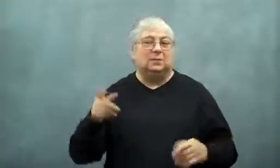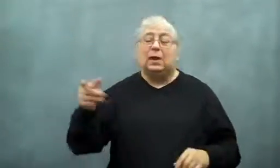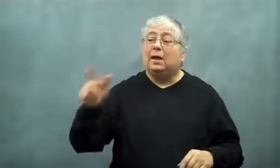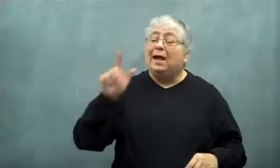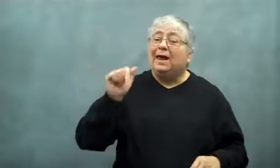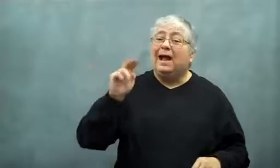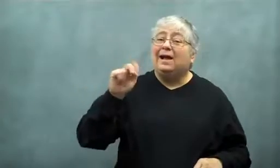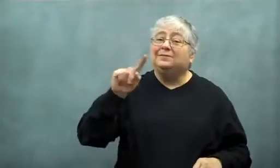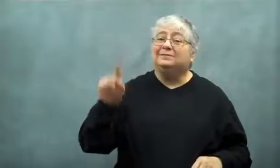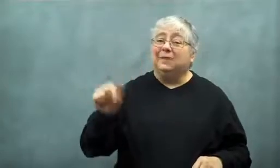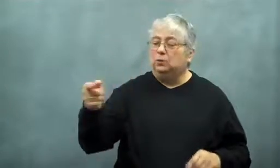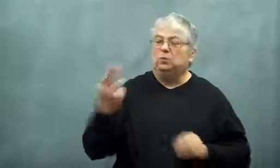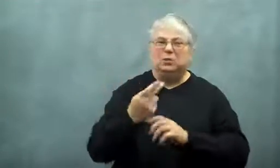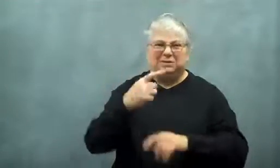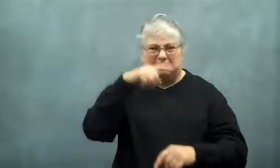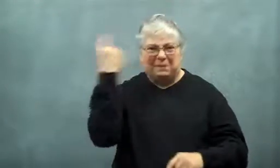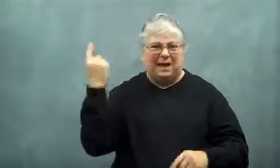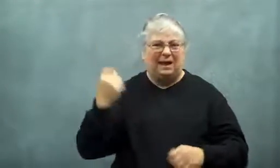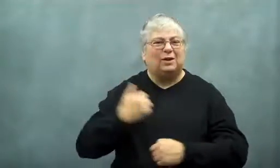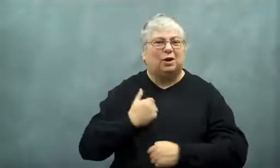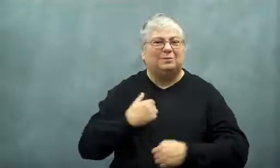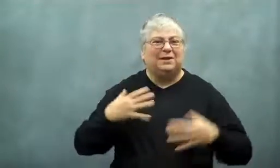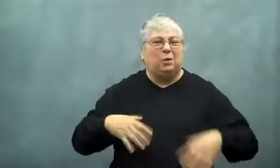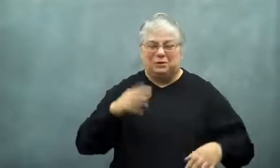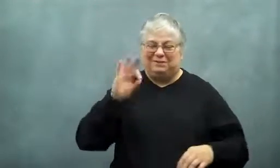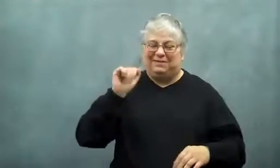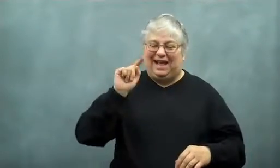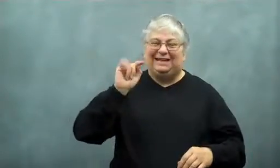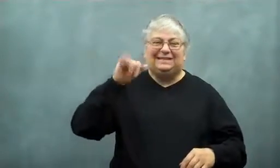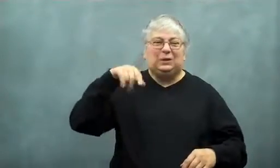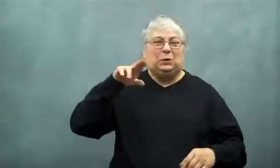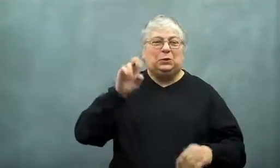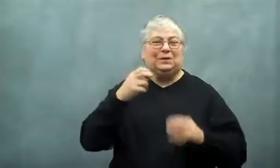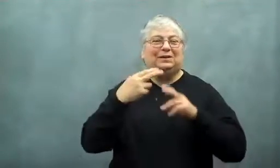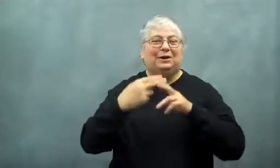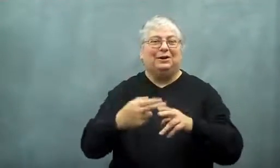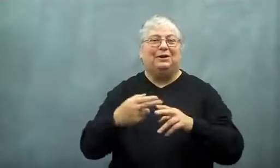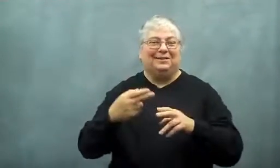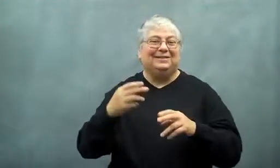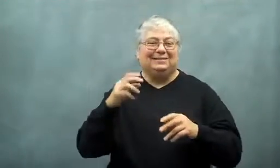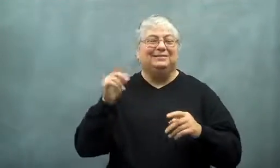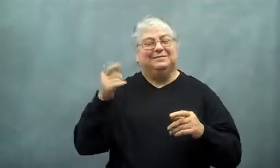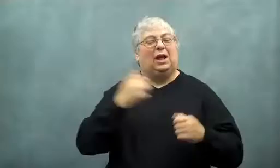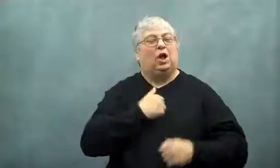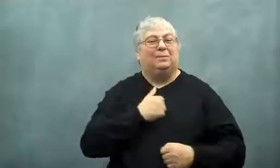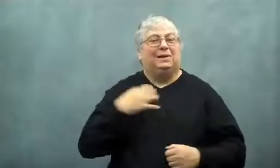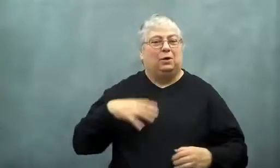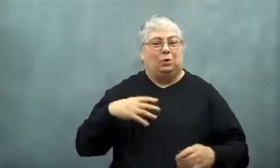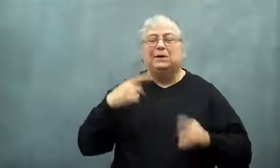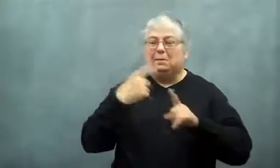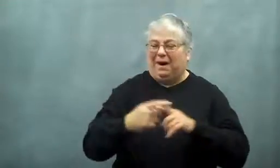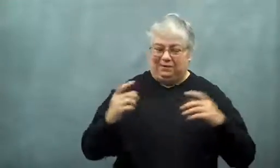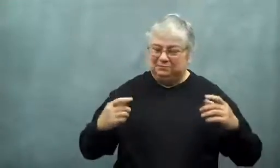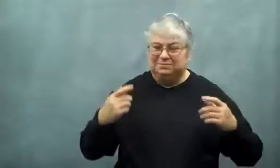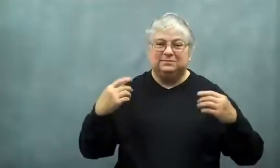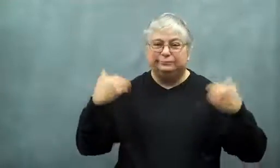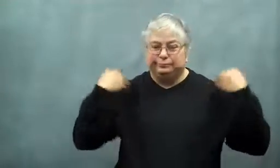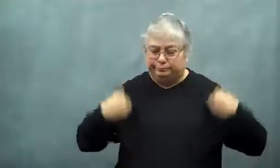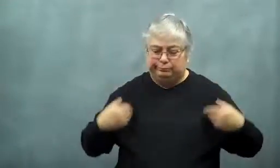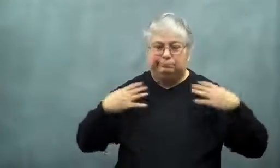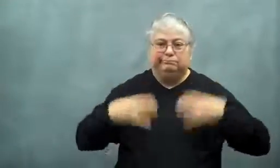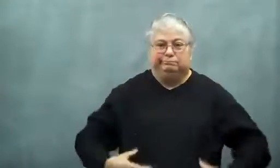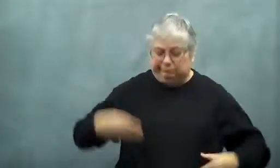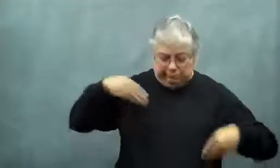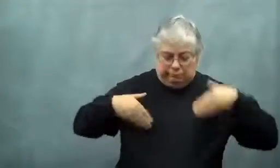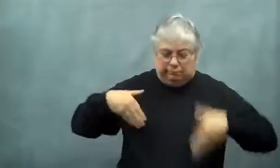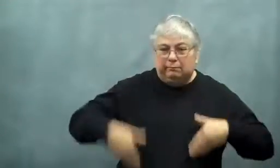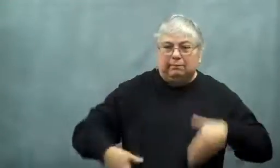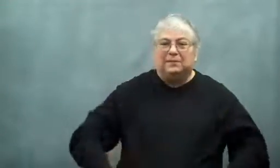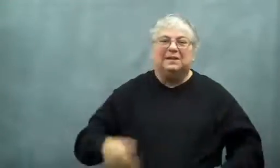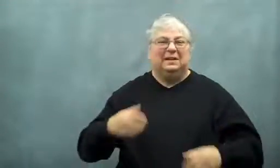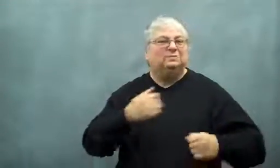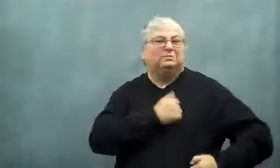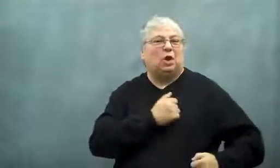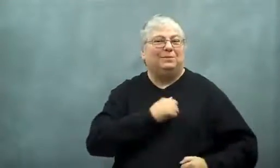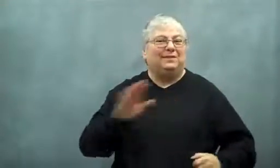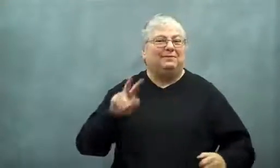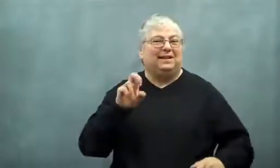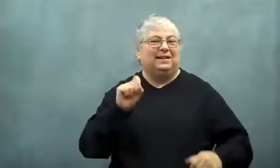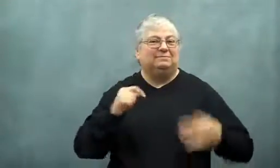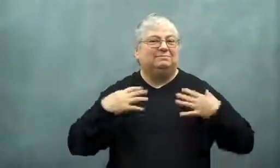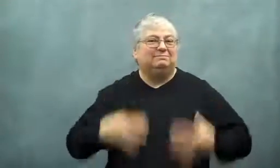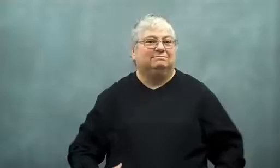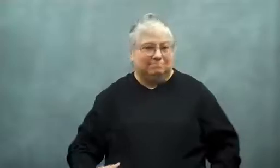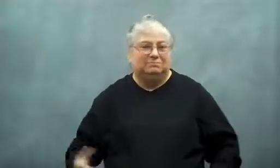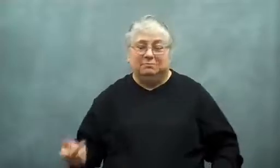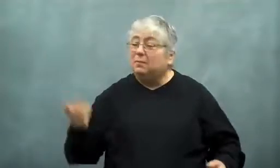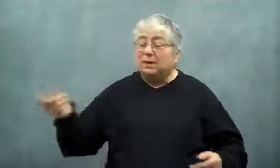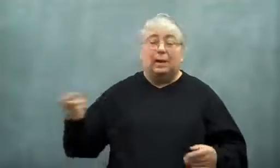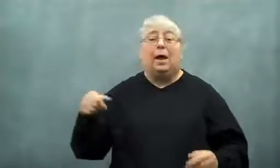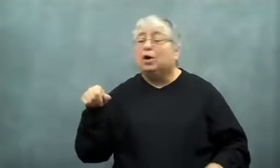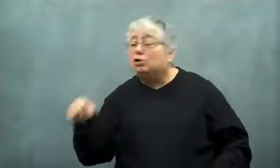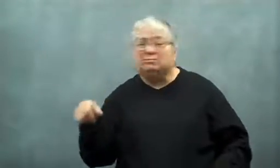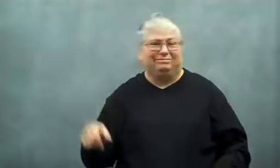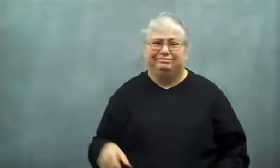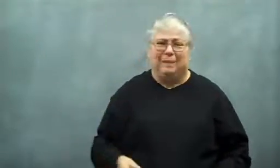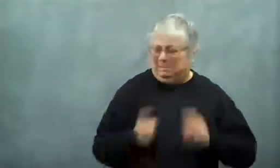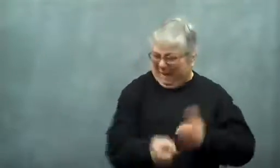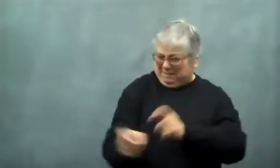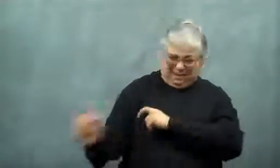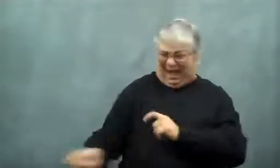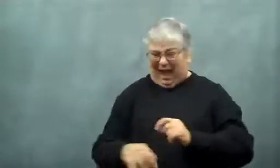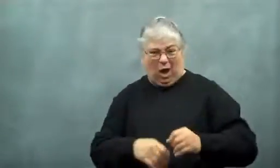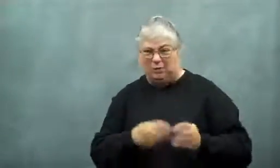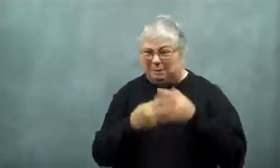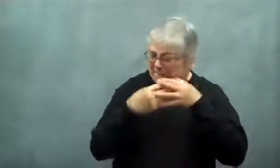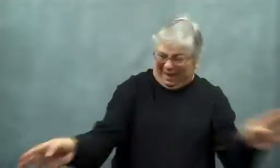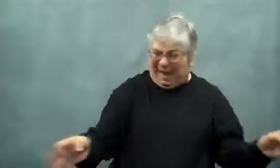Lanza was wearing black fatigues and a military style vest.